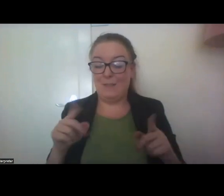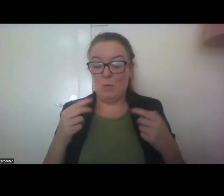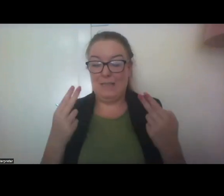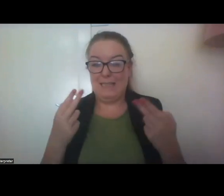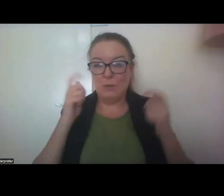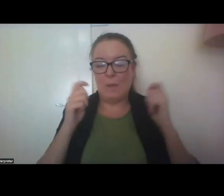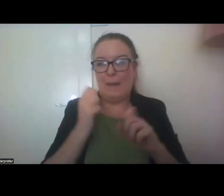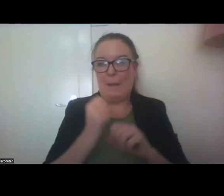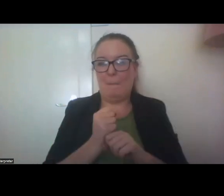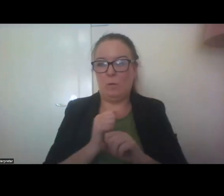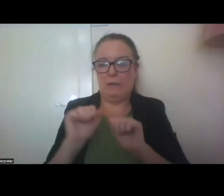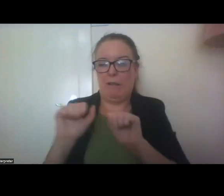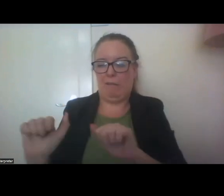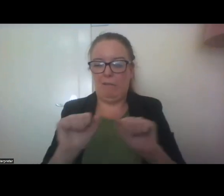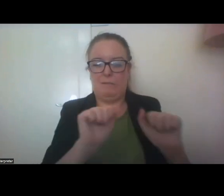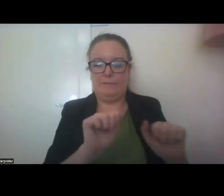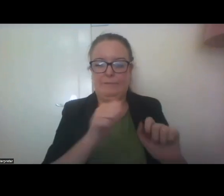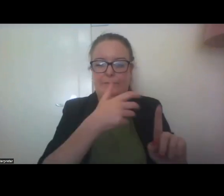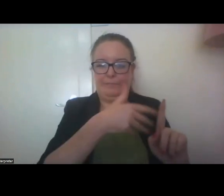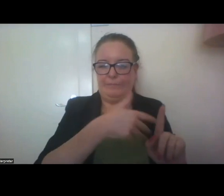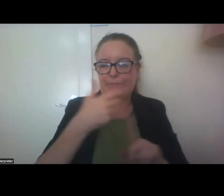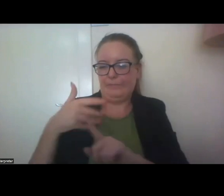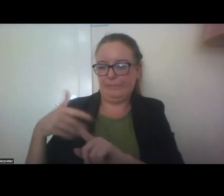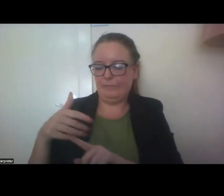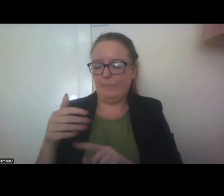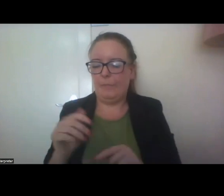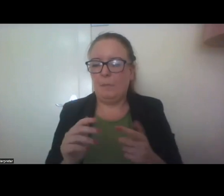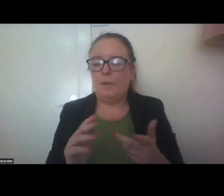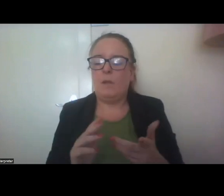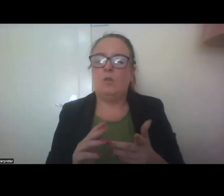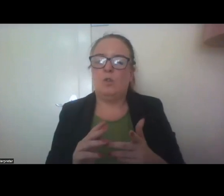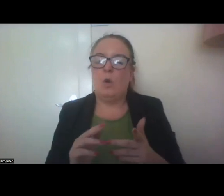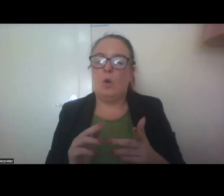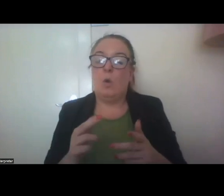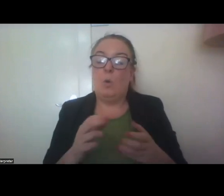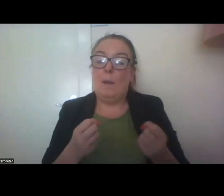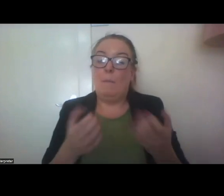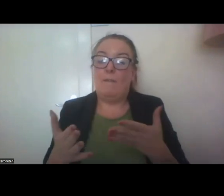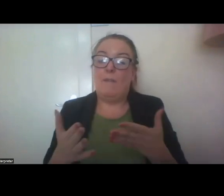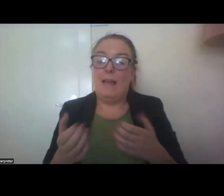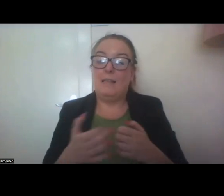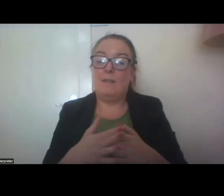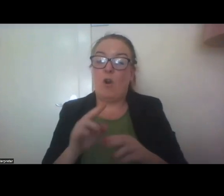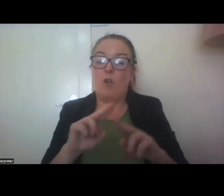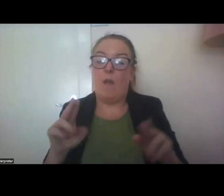But we do also provide special offers for non-profit organisations, for educational institutions,